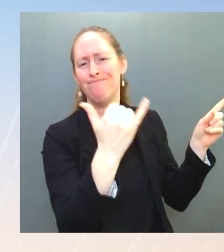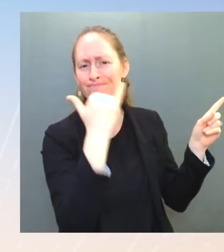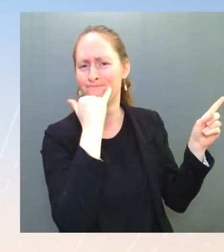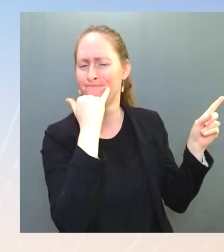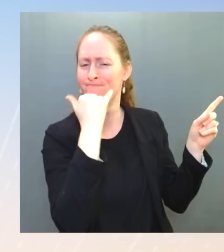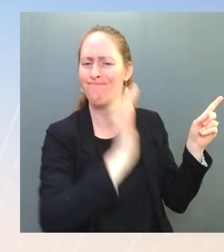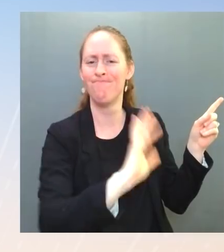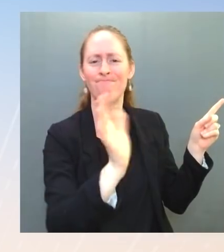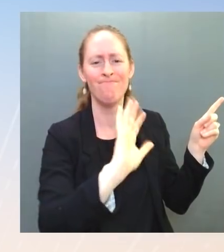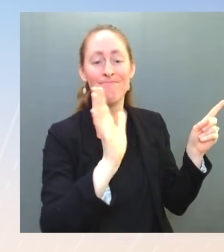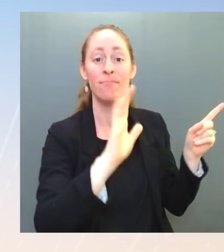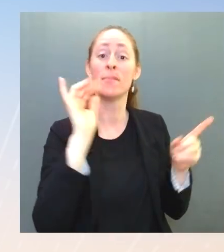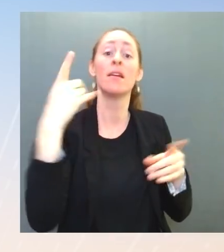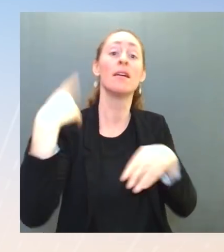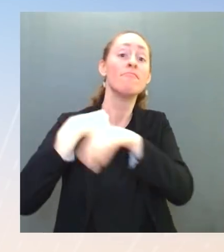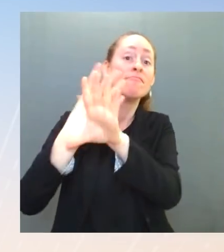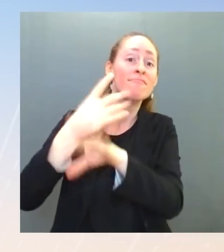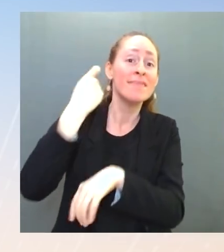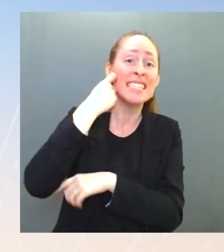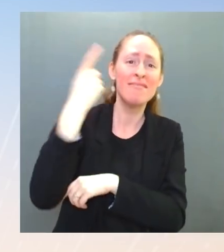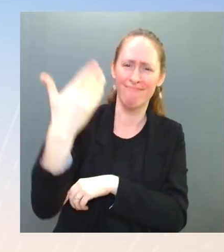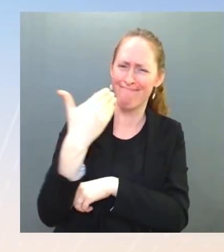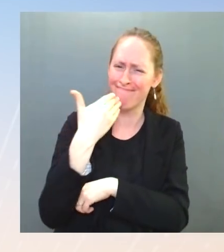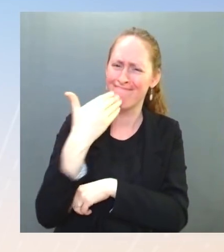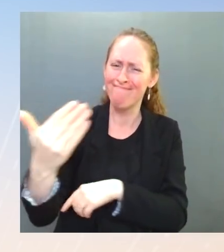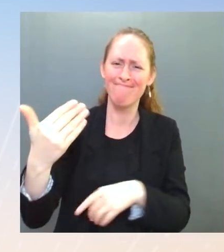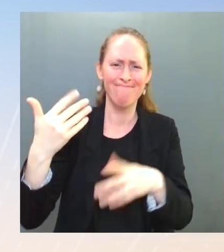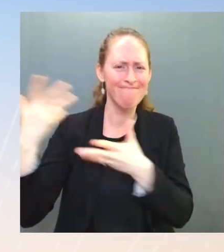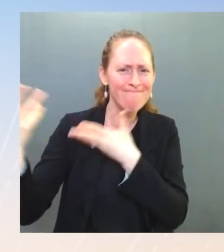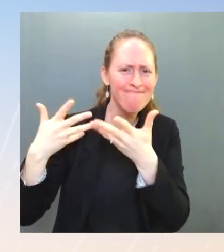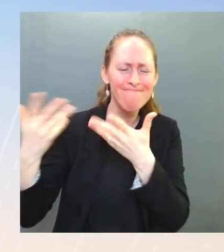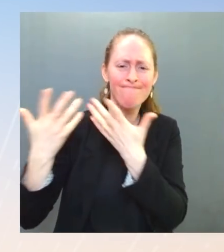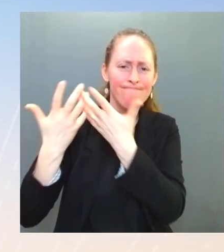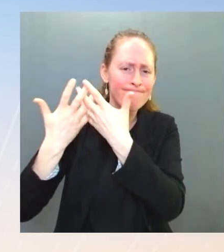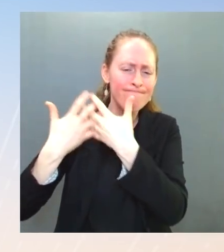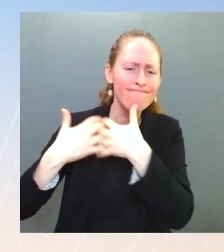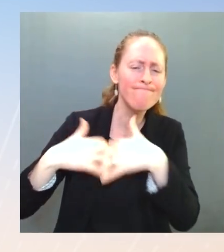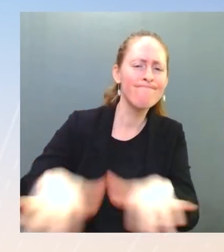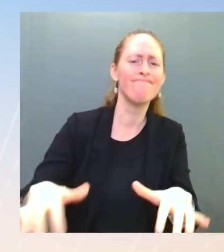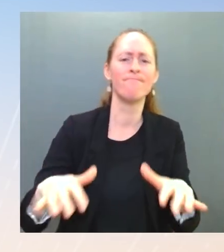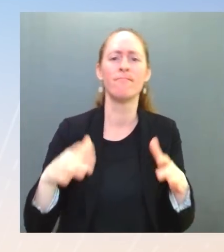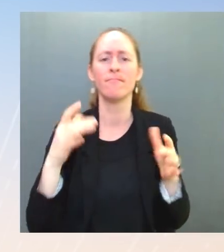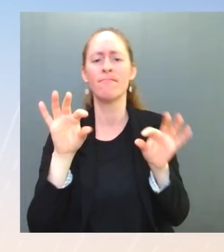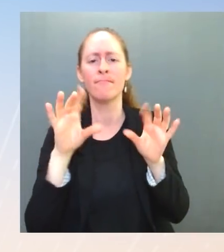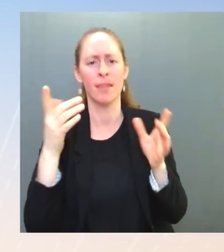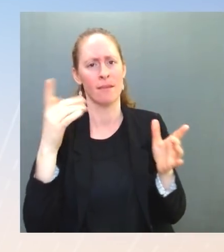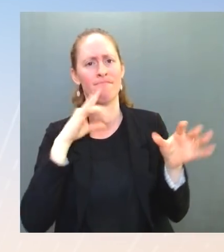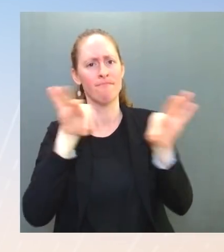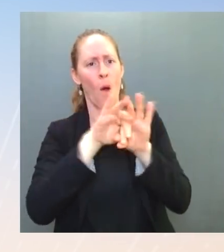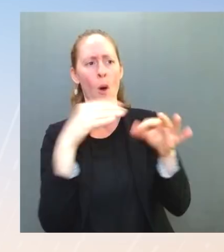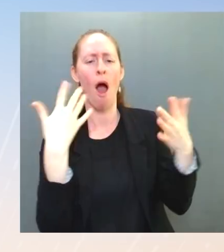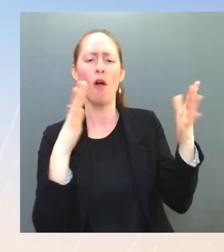It's a relationship that is vitally important to the United States and to the President. I would not see it as an adversarial call. The Press: And then I understand you want